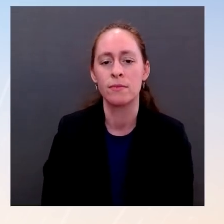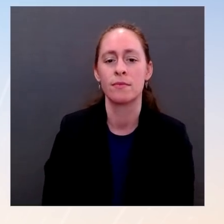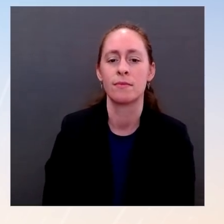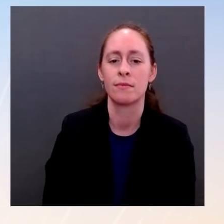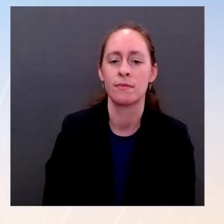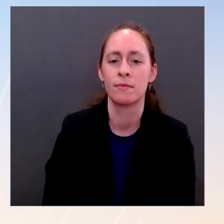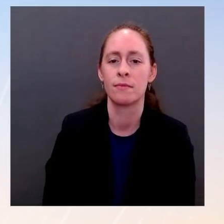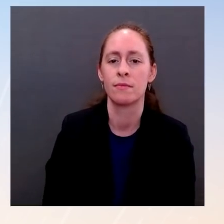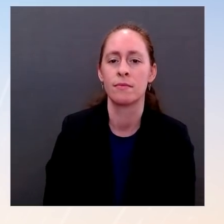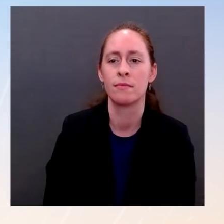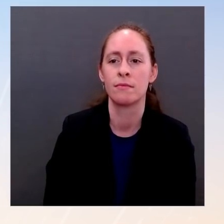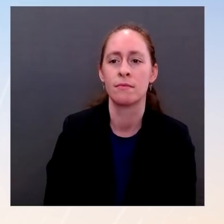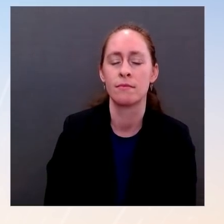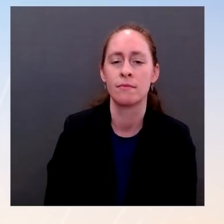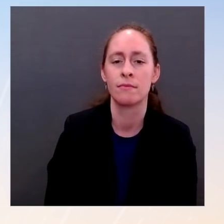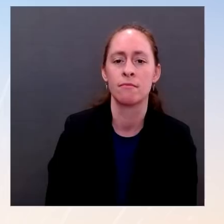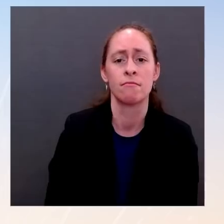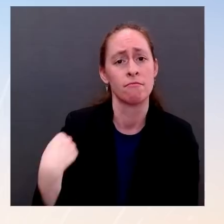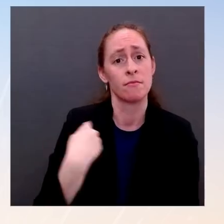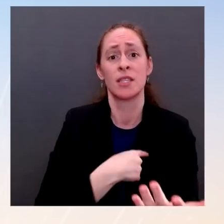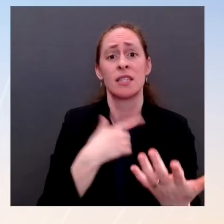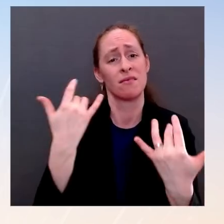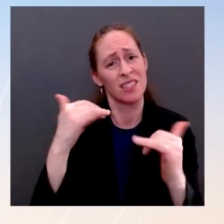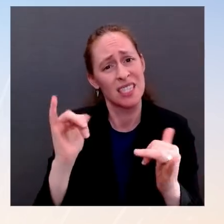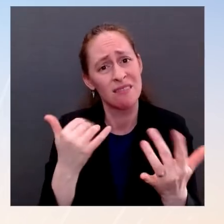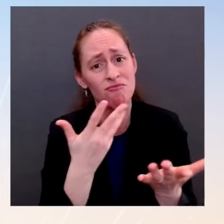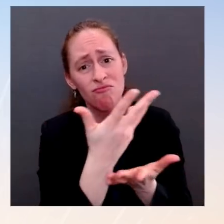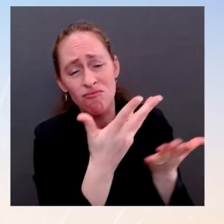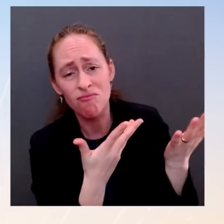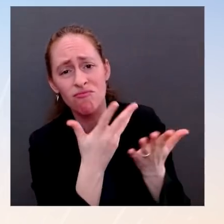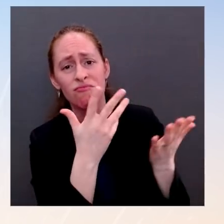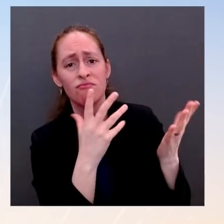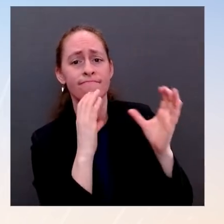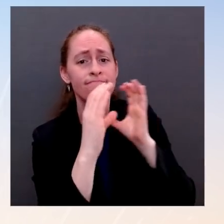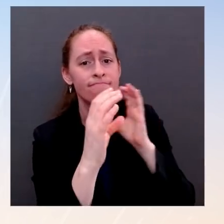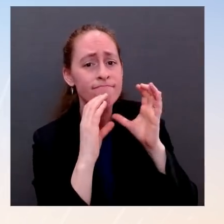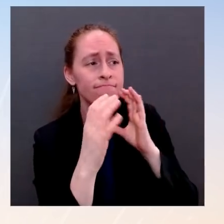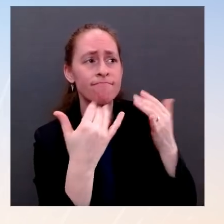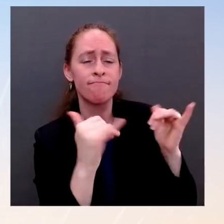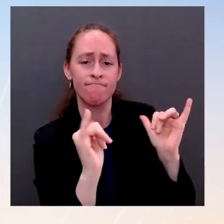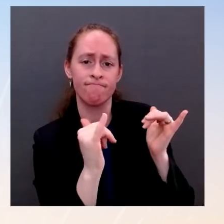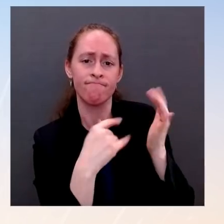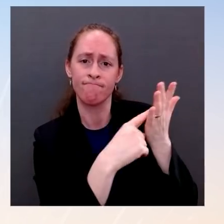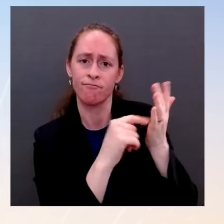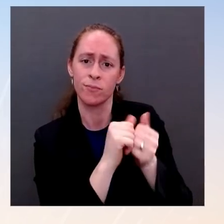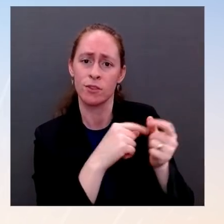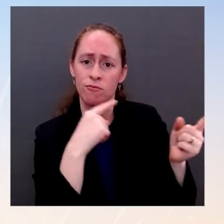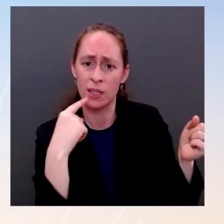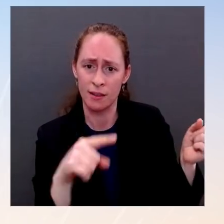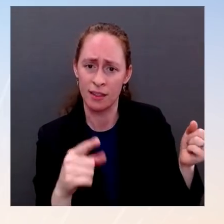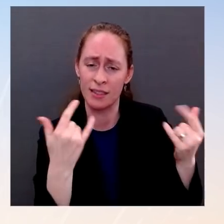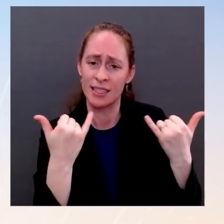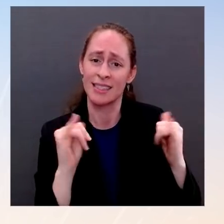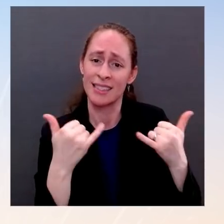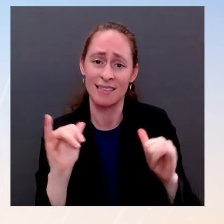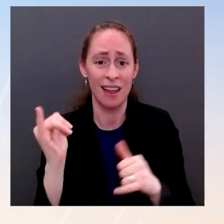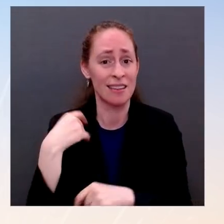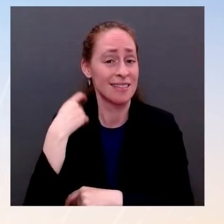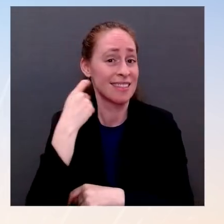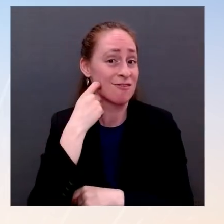with our counterparts in Russia, as is evidenced by the Secretary of State's plans for next Wednesday -- unless they, of course, invade -- and the President's engagements